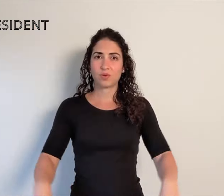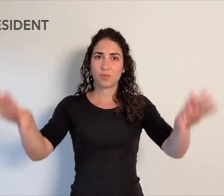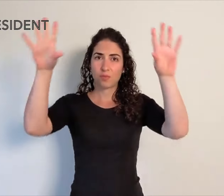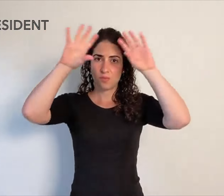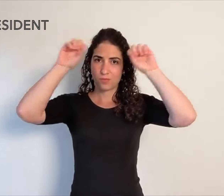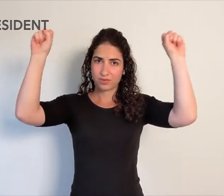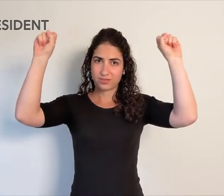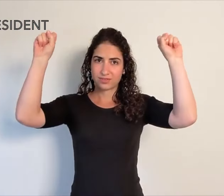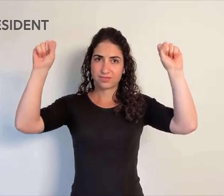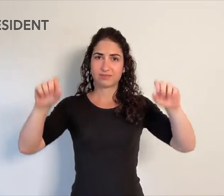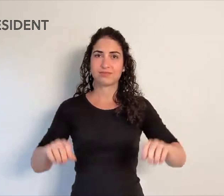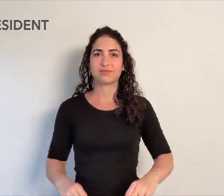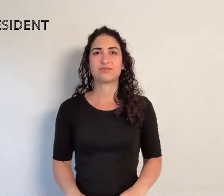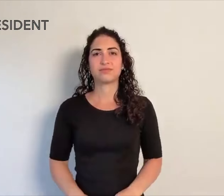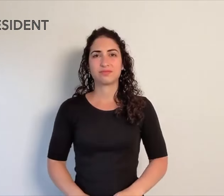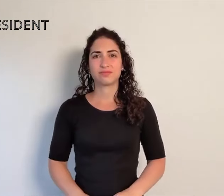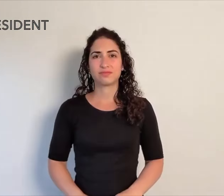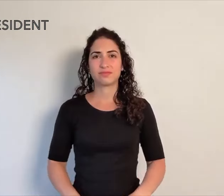PRESIDENT